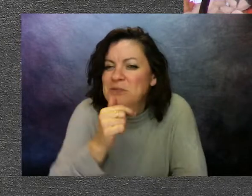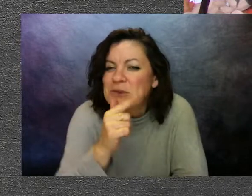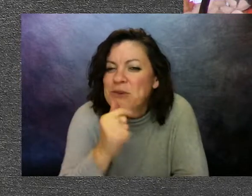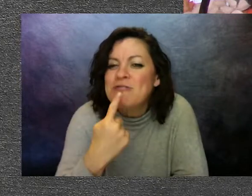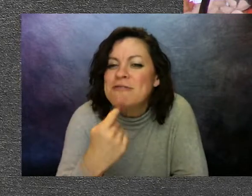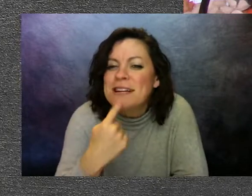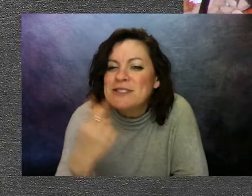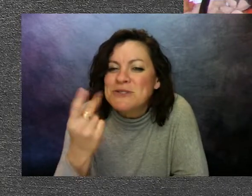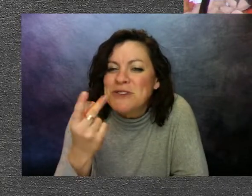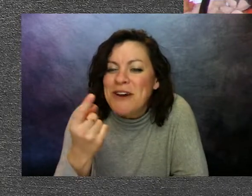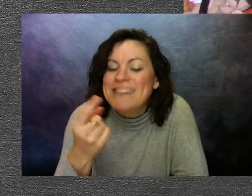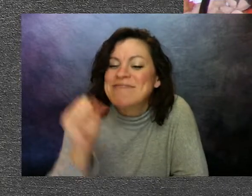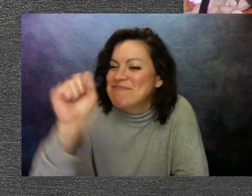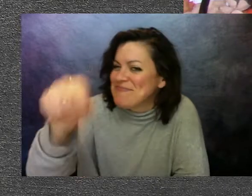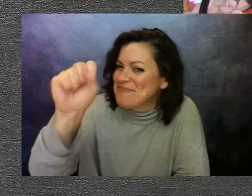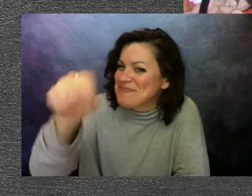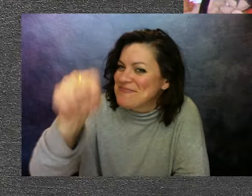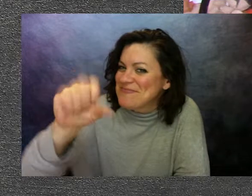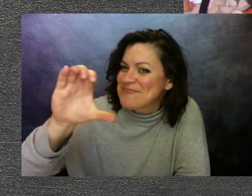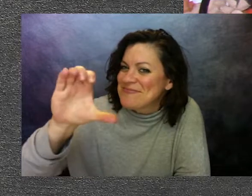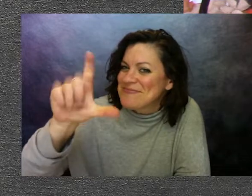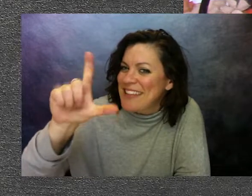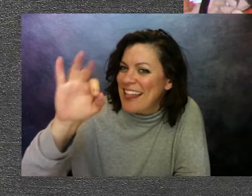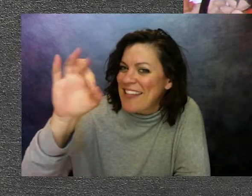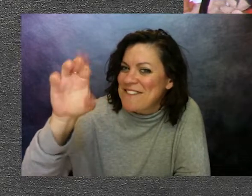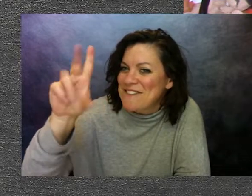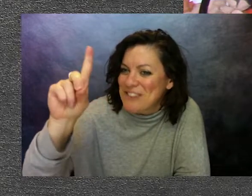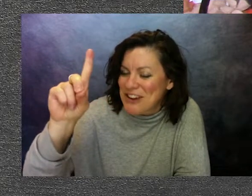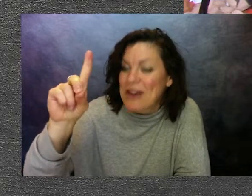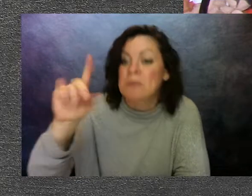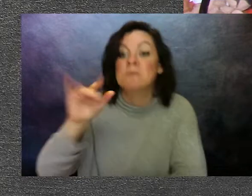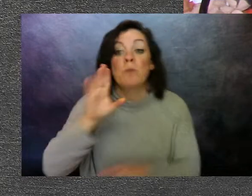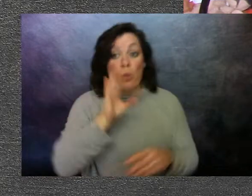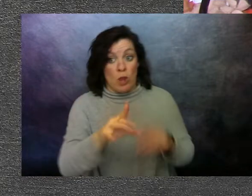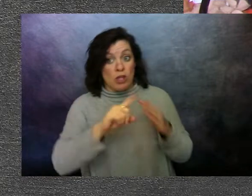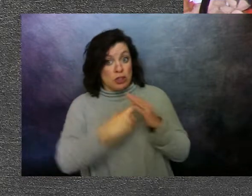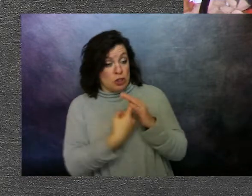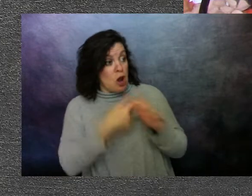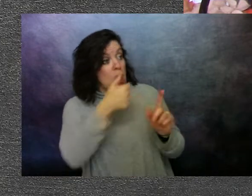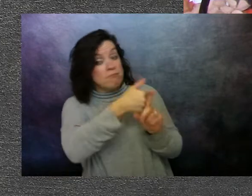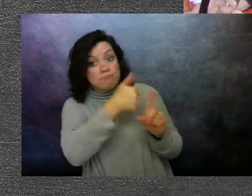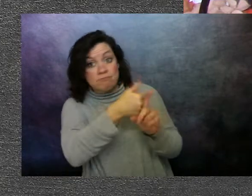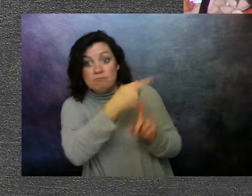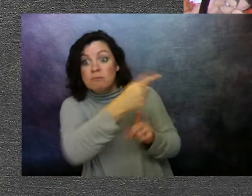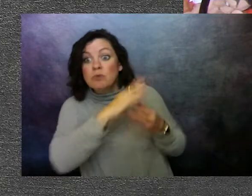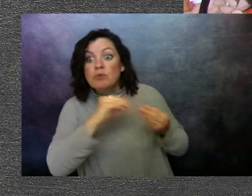his name is Clifford, and we are going to read a story today about Clifford and the first time